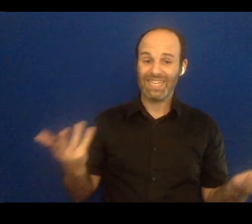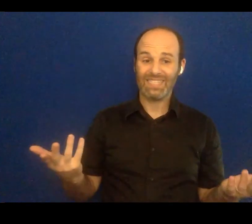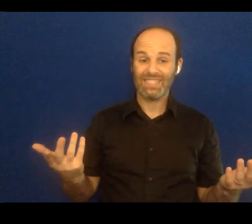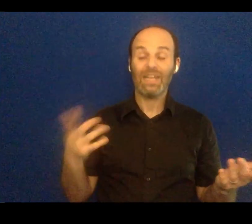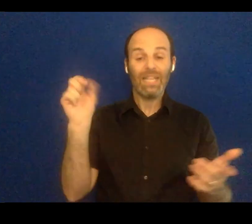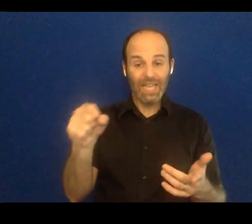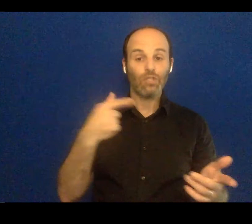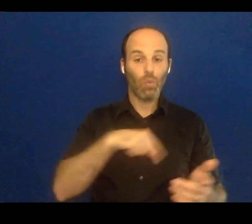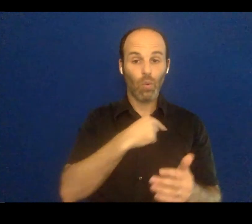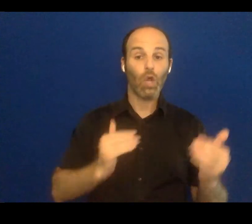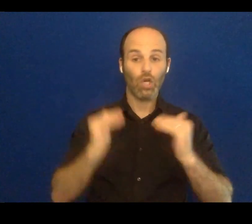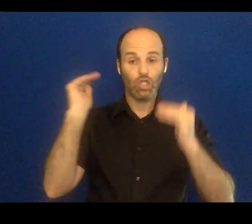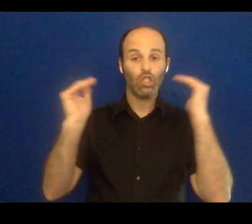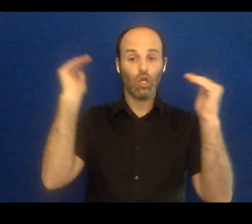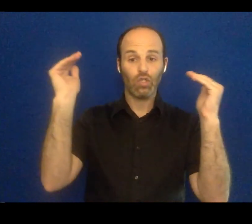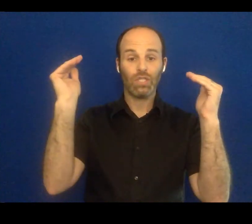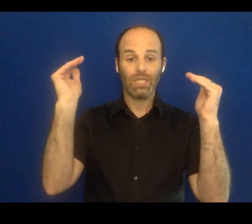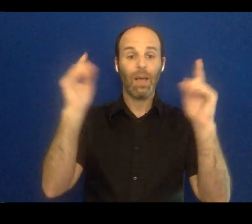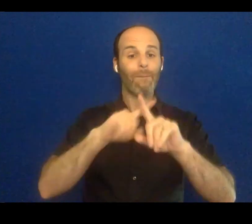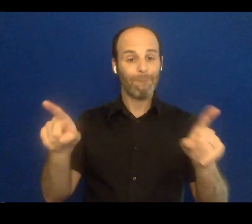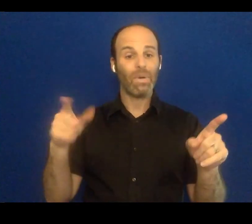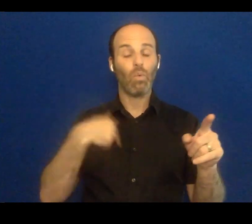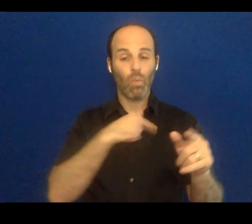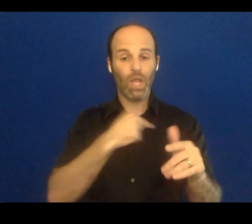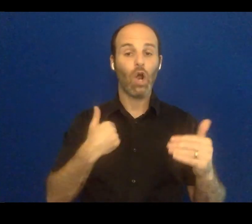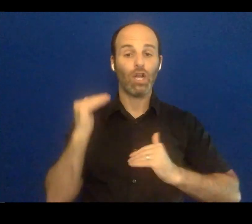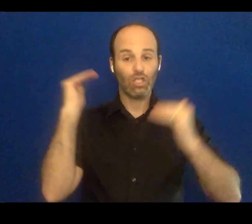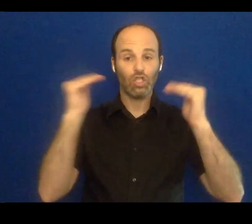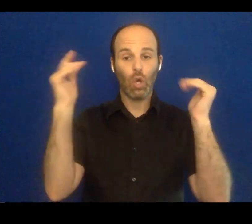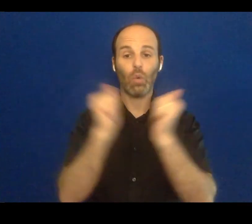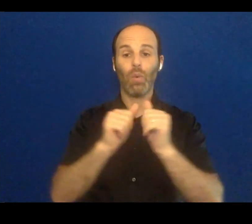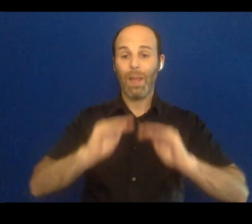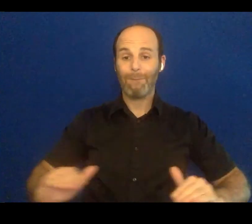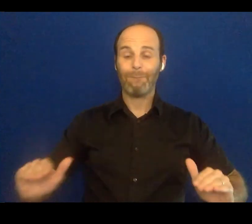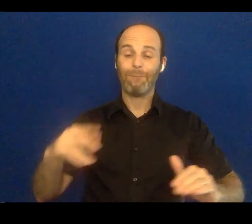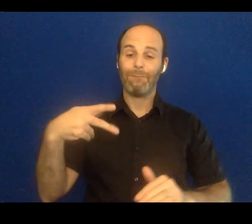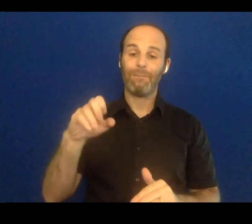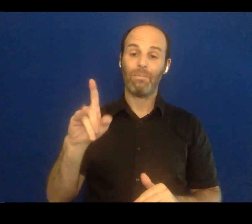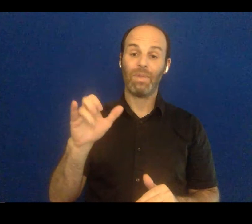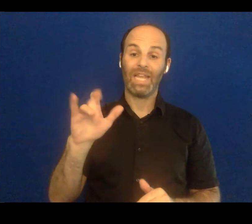YES WE ARE ADULTS BUT WE ARE ADULTS WITH PEDIATRIC CONDITIONS